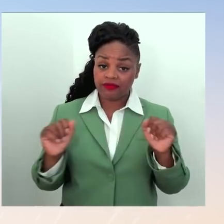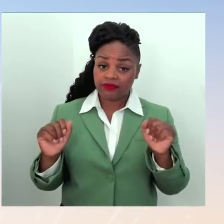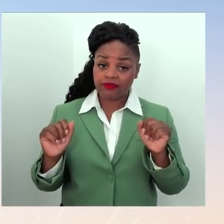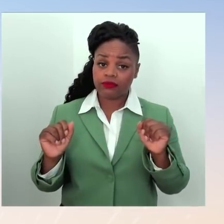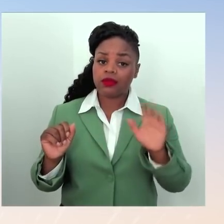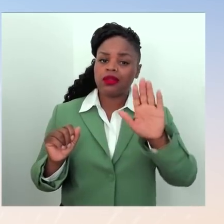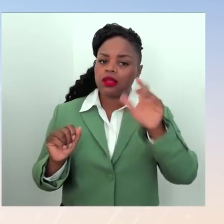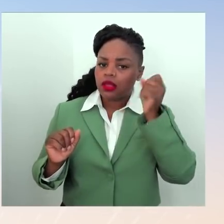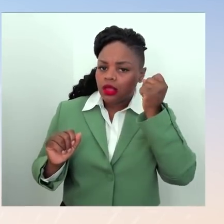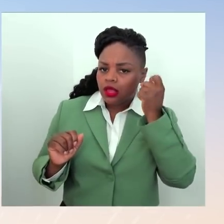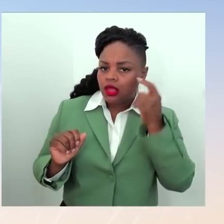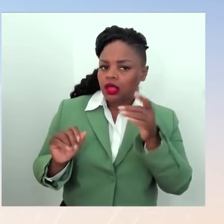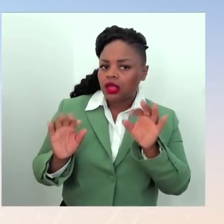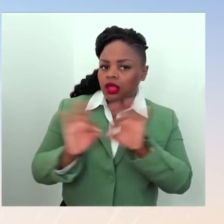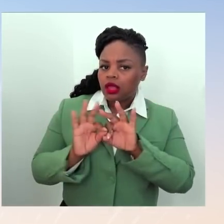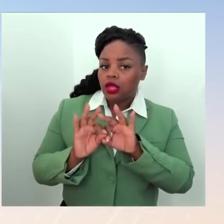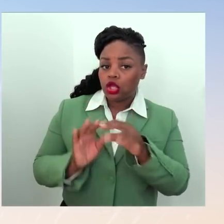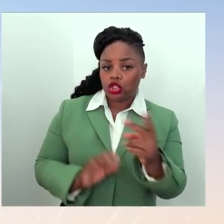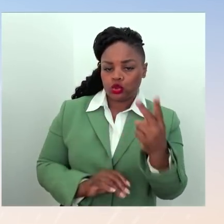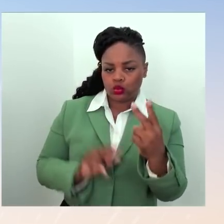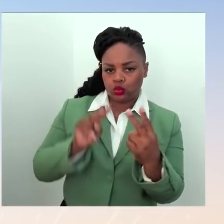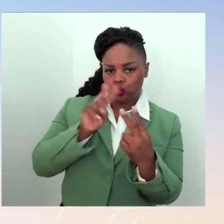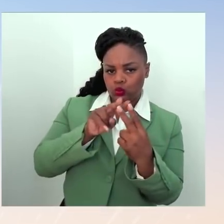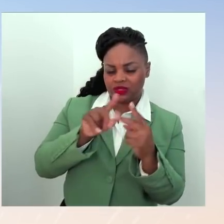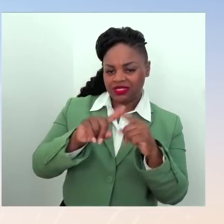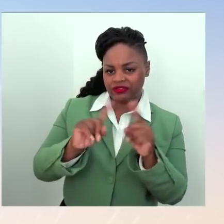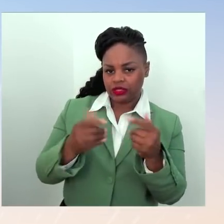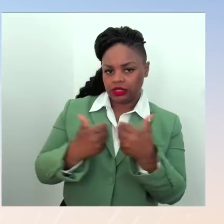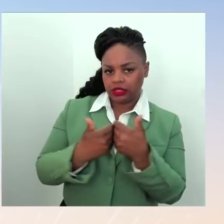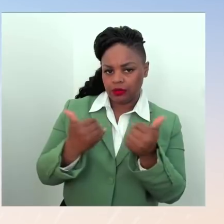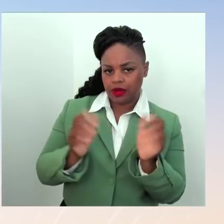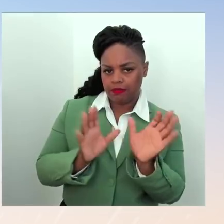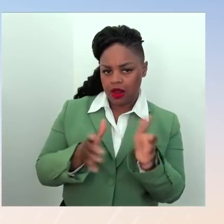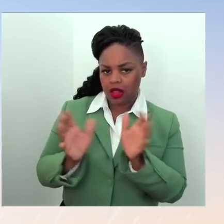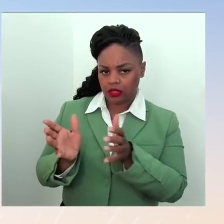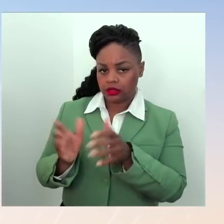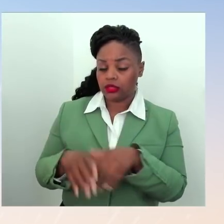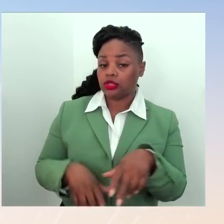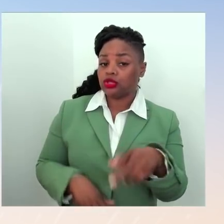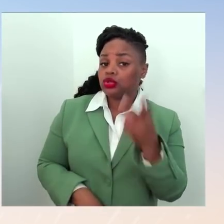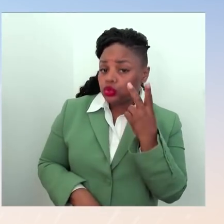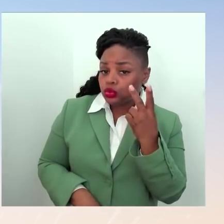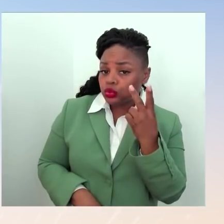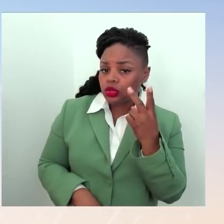They are separate paths and conversations, just as they are in the Iran negotiations.